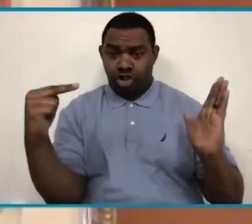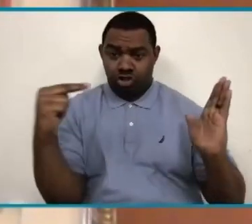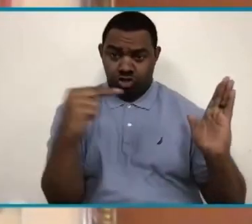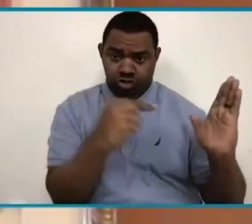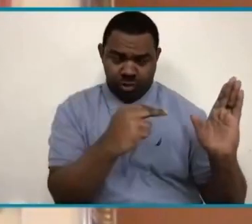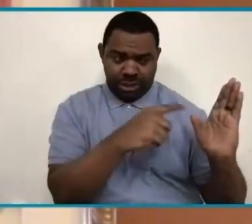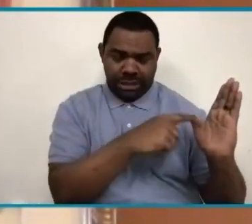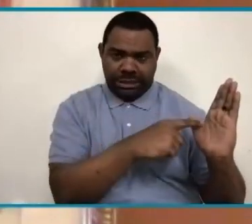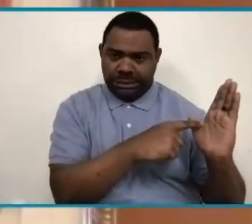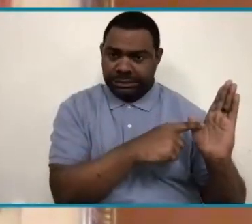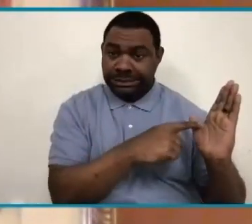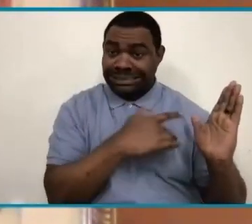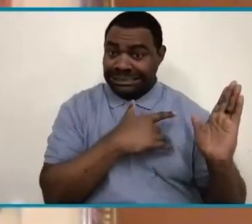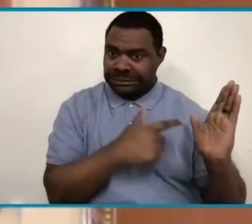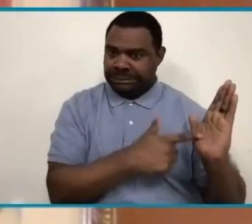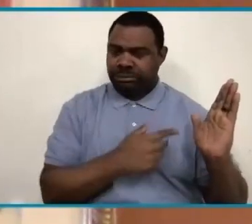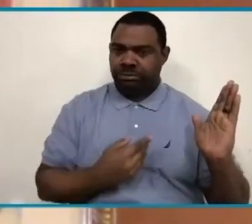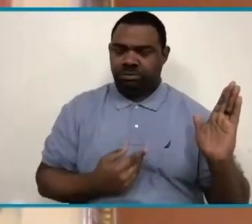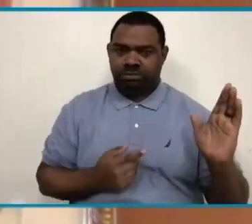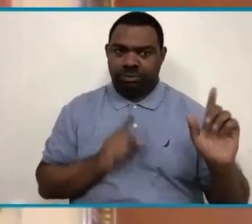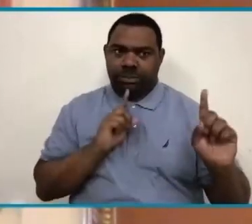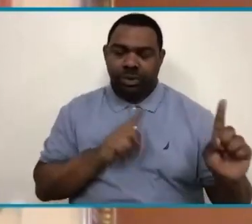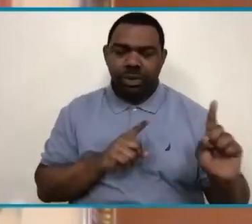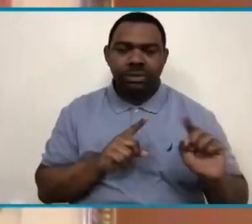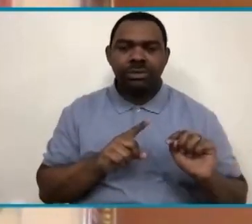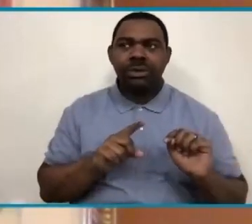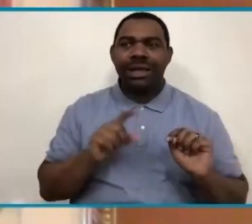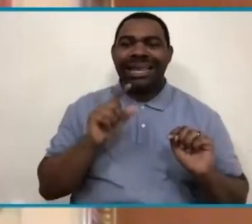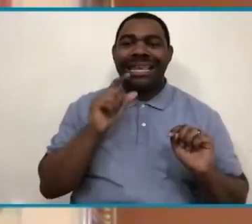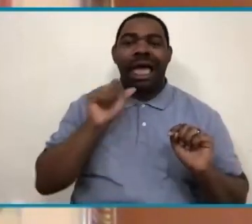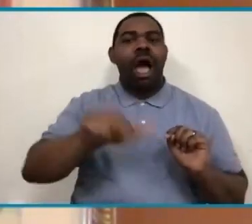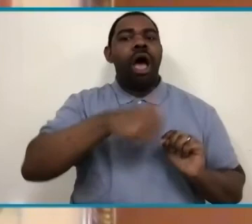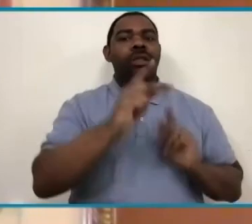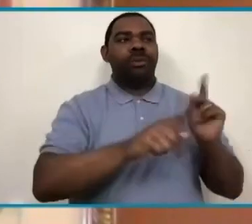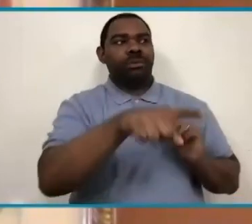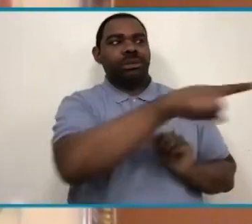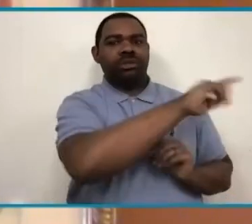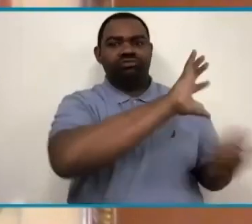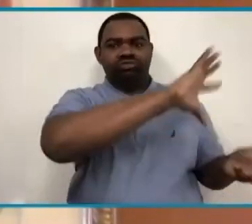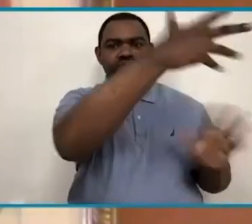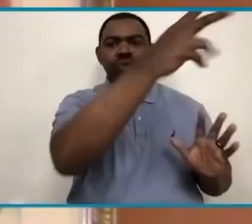So not the masks that other people have made, but images that have been used in other studies